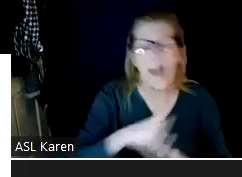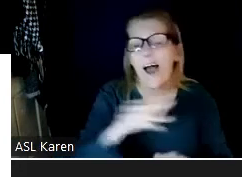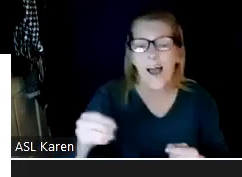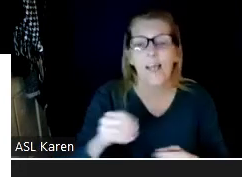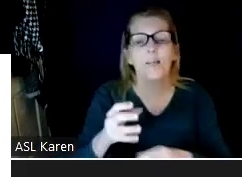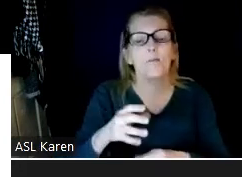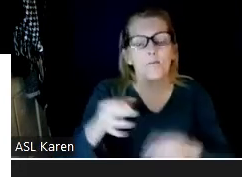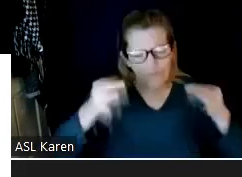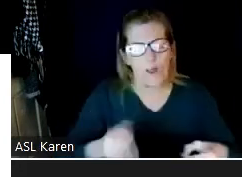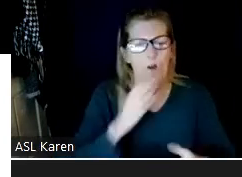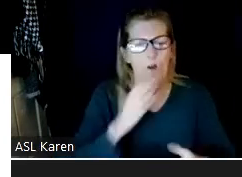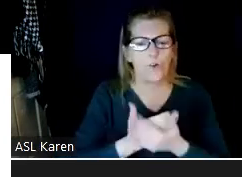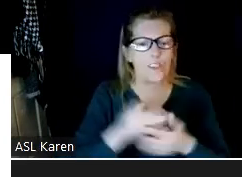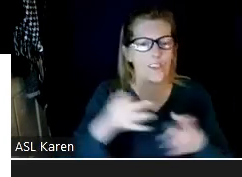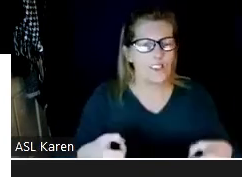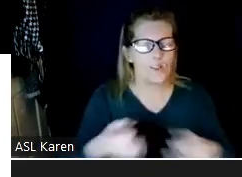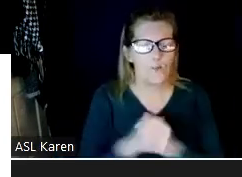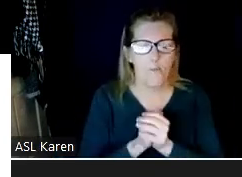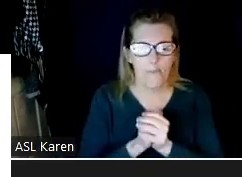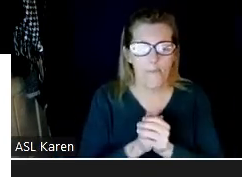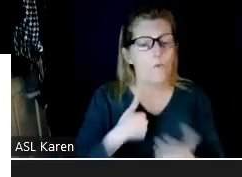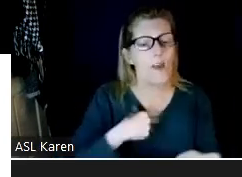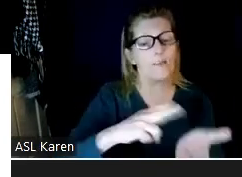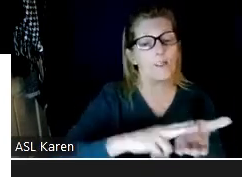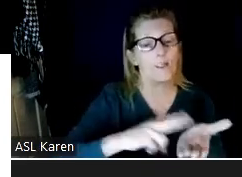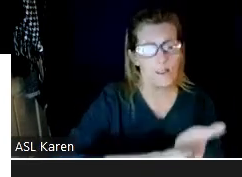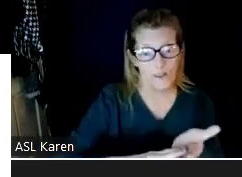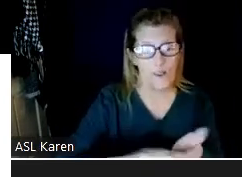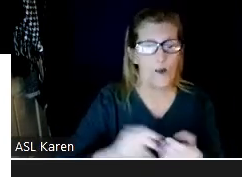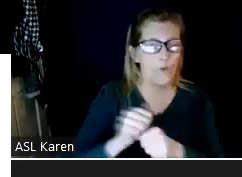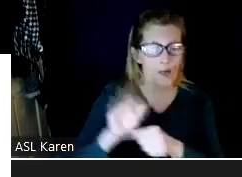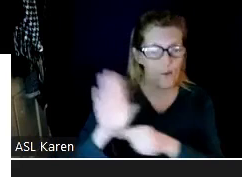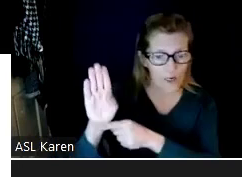15:20:55 We also have a contract with sprint communications and they're assisting us with,